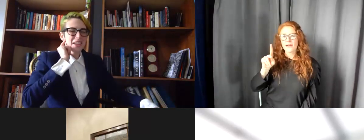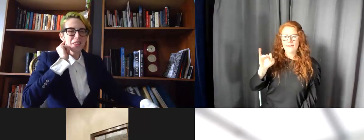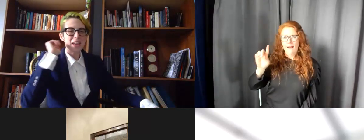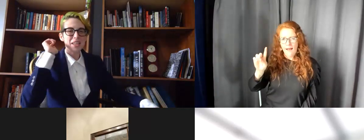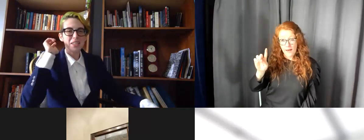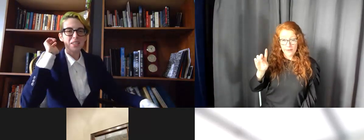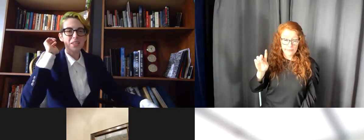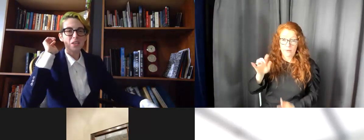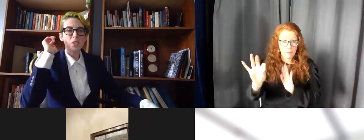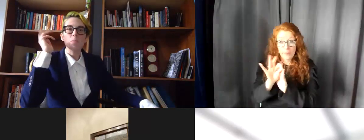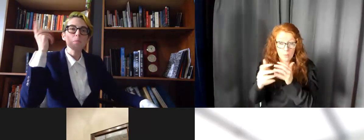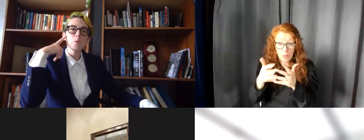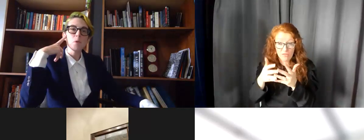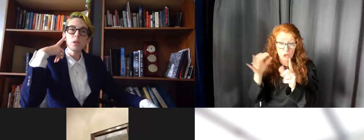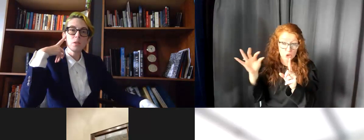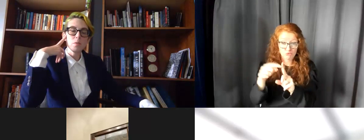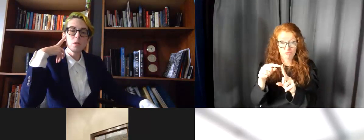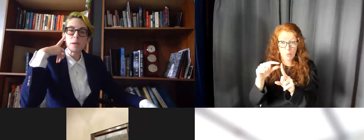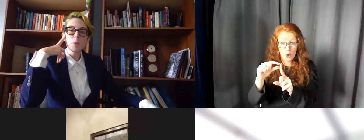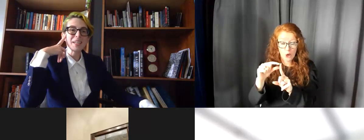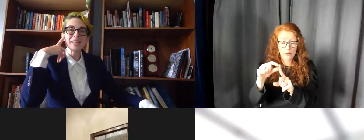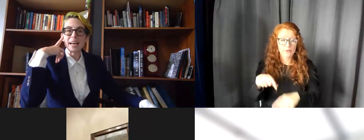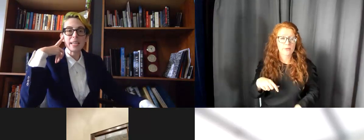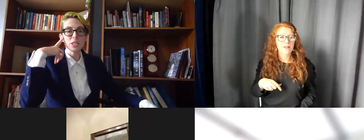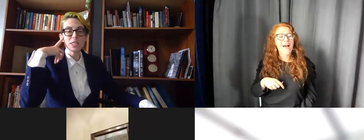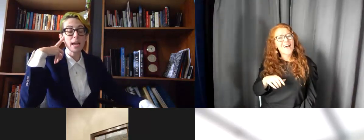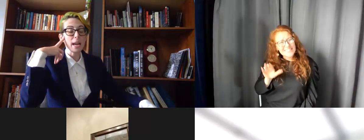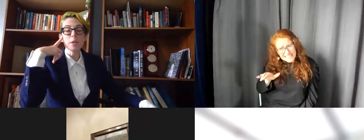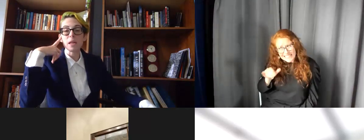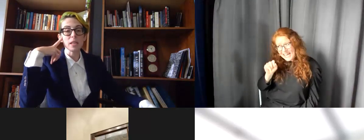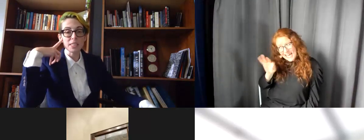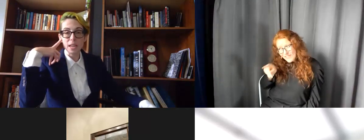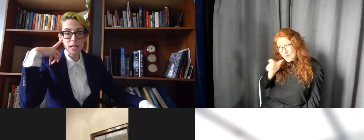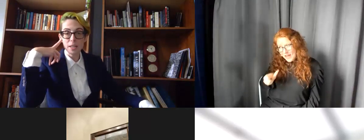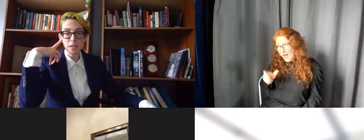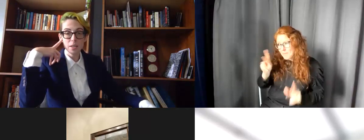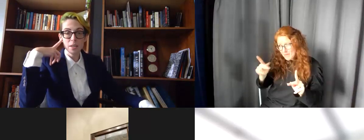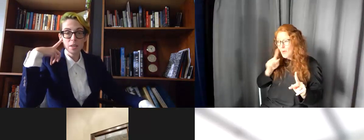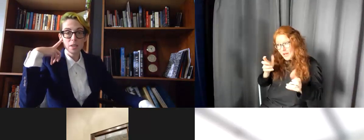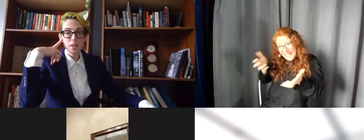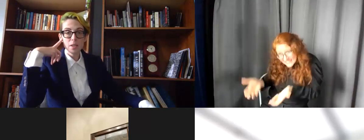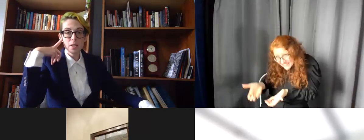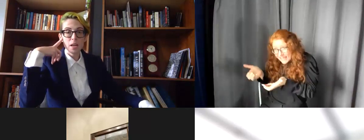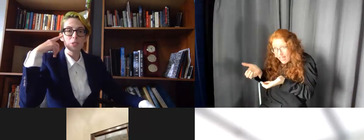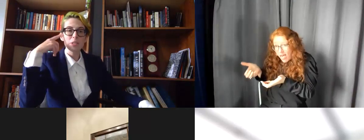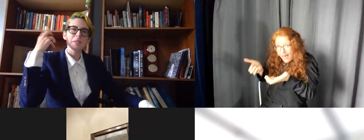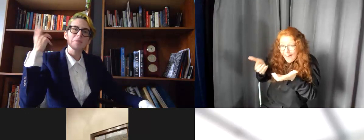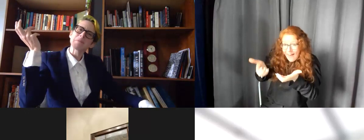Farrah Garland: that people would. People would gladly just carry me inside. Farrah Garland: and it's like